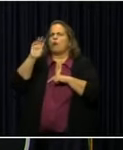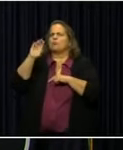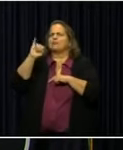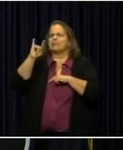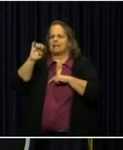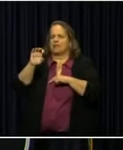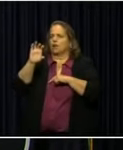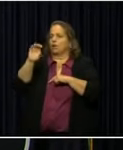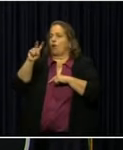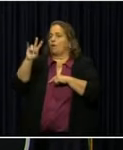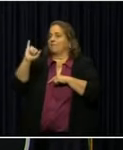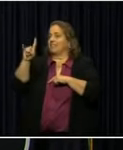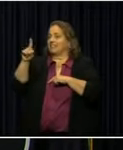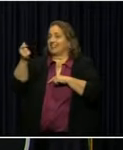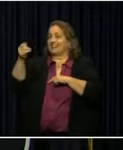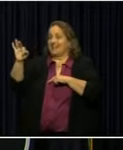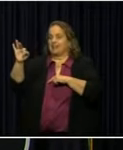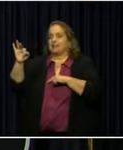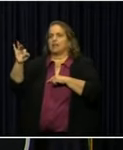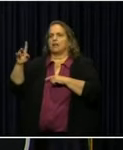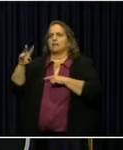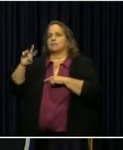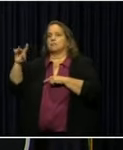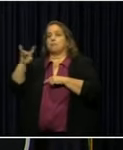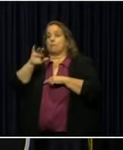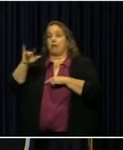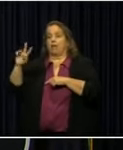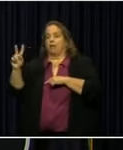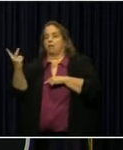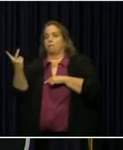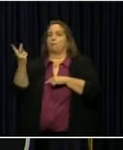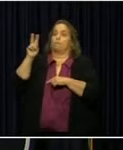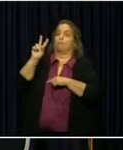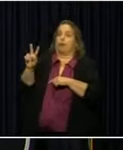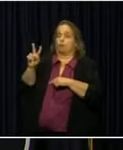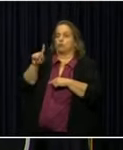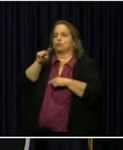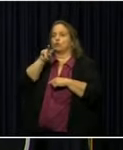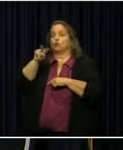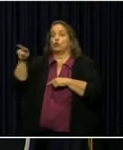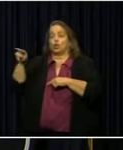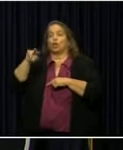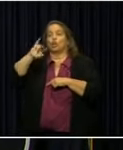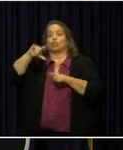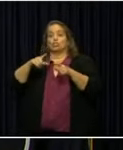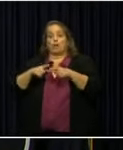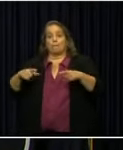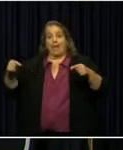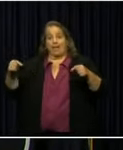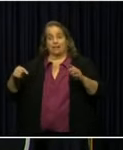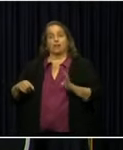SO JUST REMEMBER THE VACCINE WON'T BE UNTIL 2021 AT THE SOONEST SO THAT'S GOING TO BE NEXT YEAR.